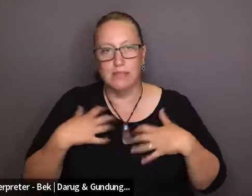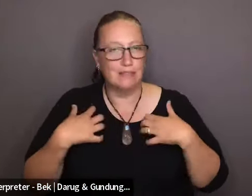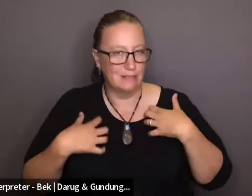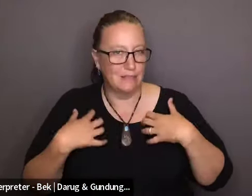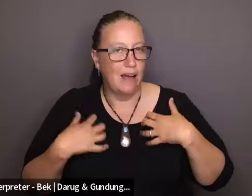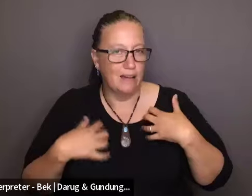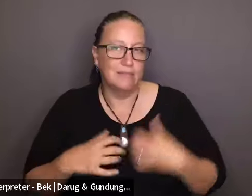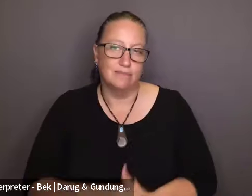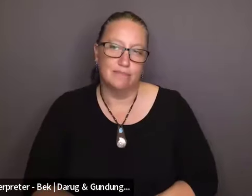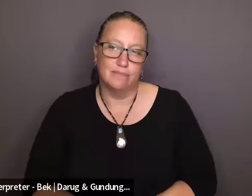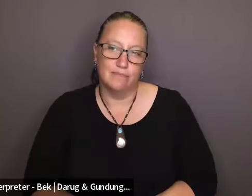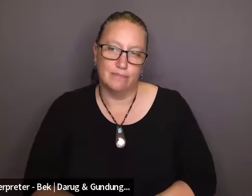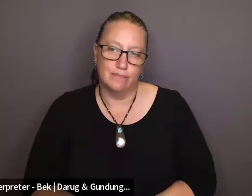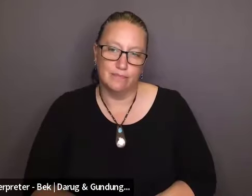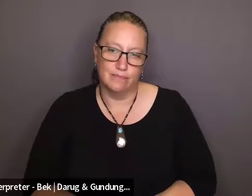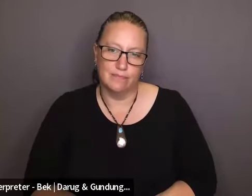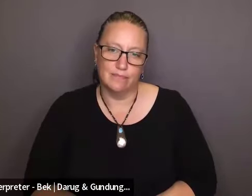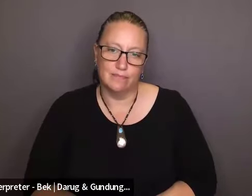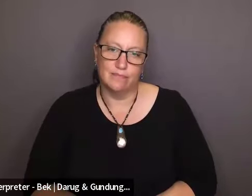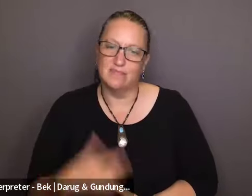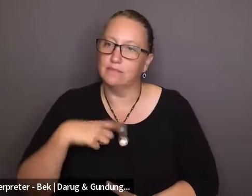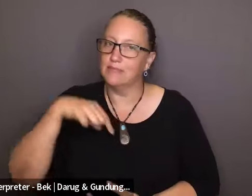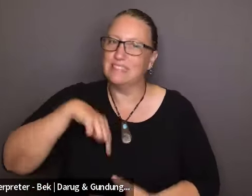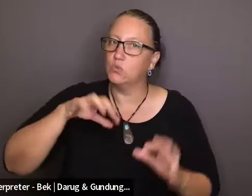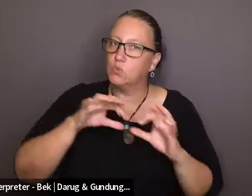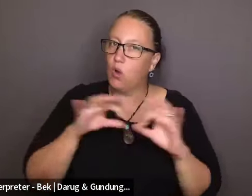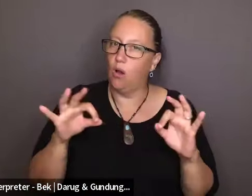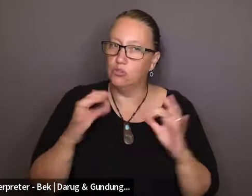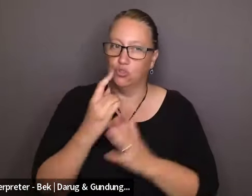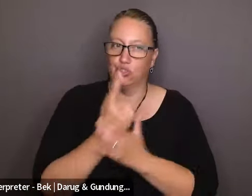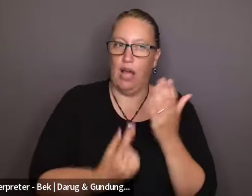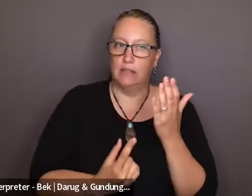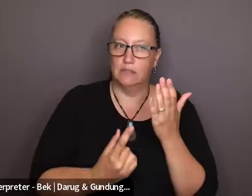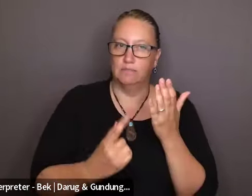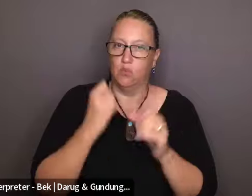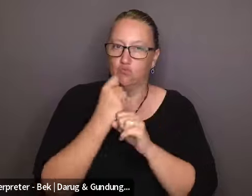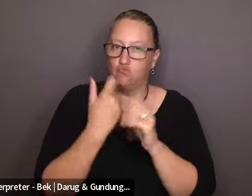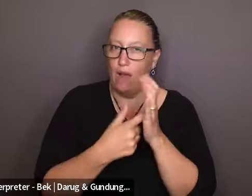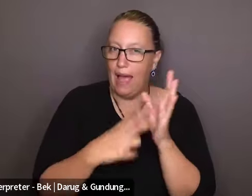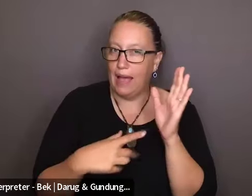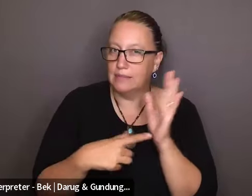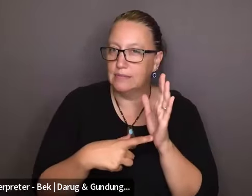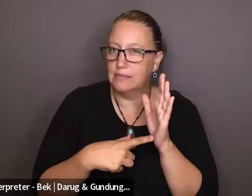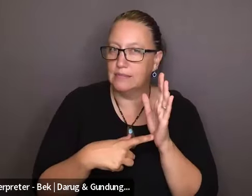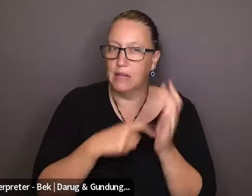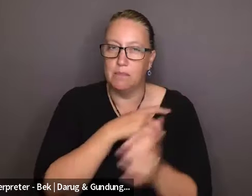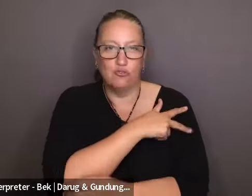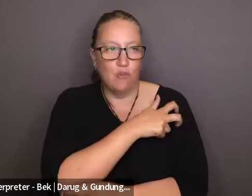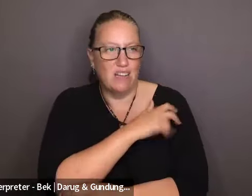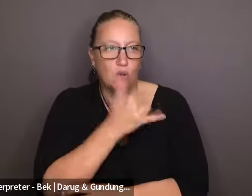that this is a maturing disability research ecosystem which is so exciting. Because this funding round is